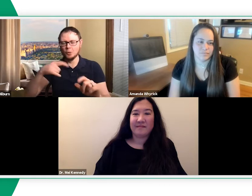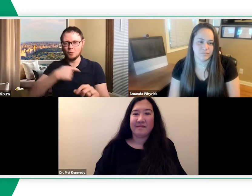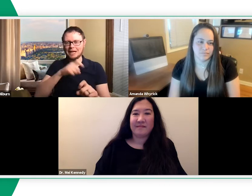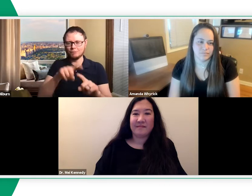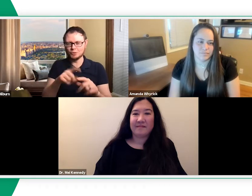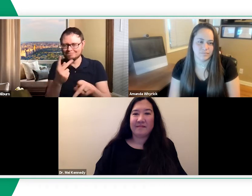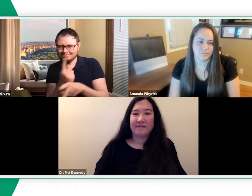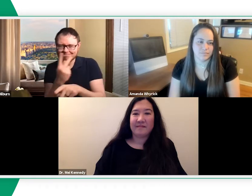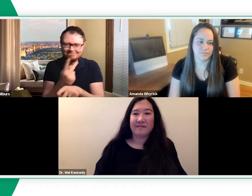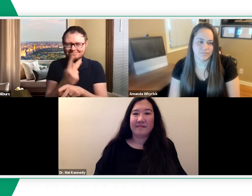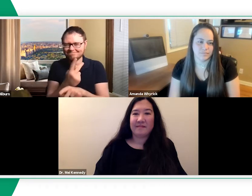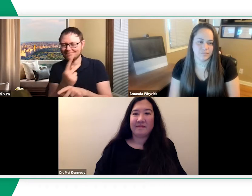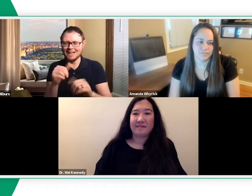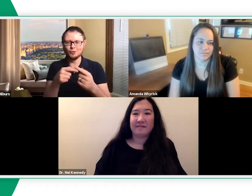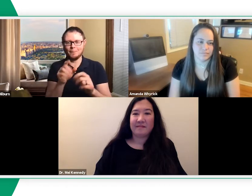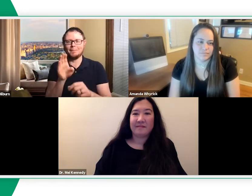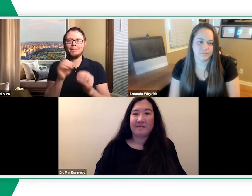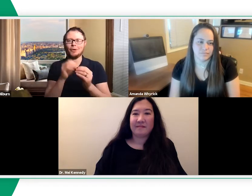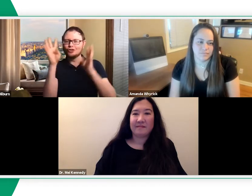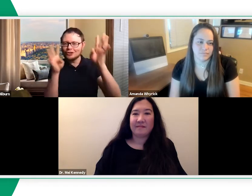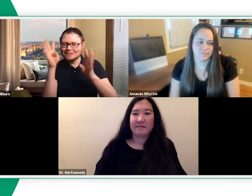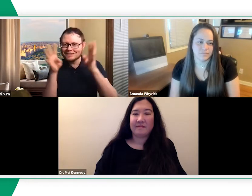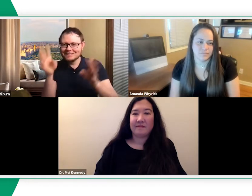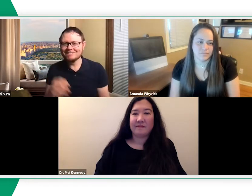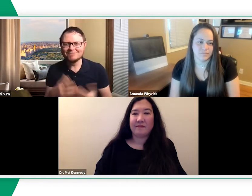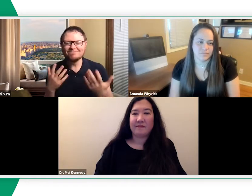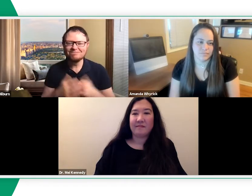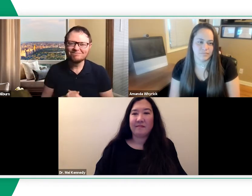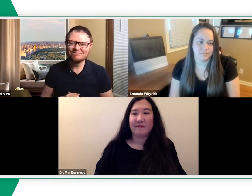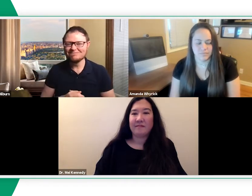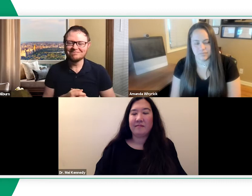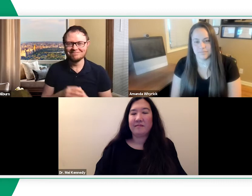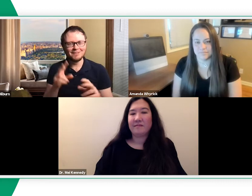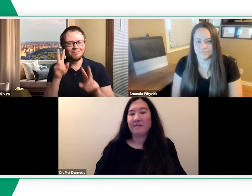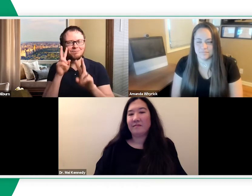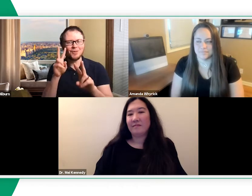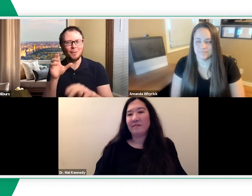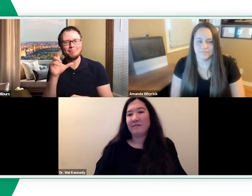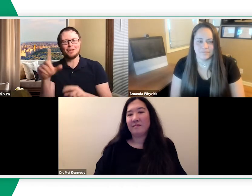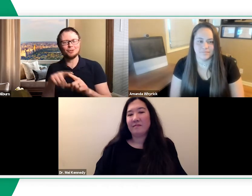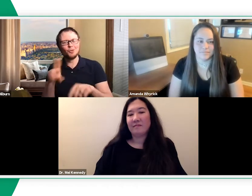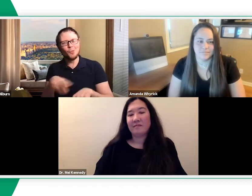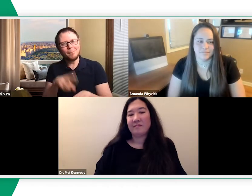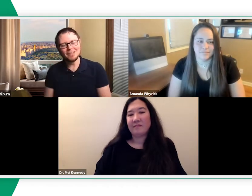remotely yet. We're trying to still figure out exactly how to do that, and be more creative.